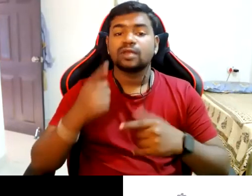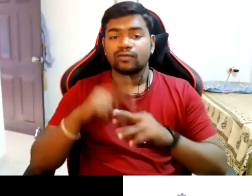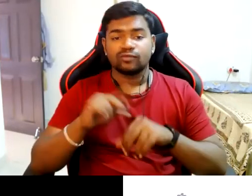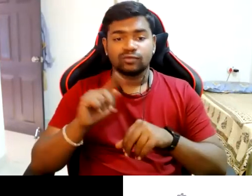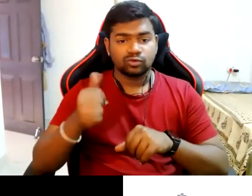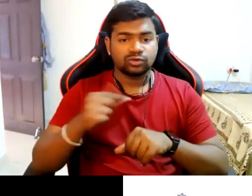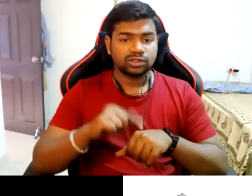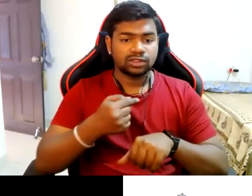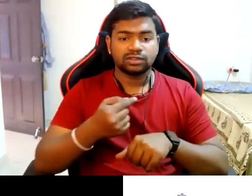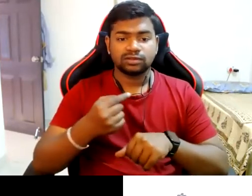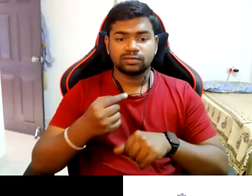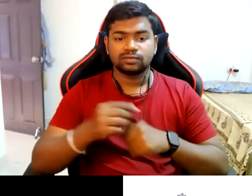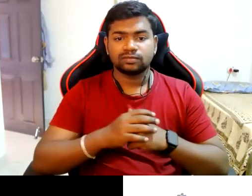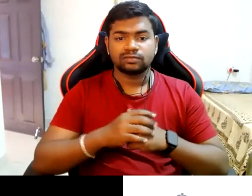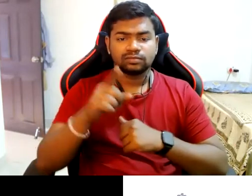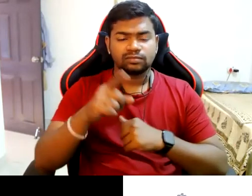road becomes clear. otherwise you will block at start itself.